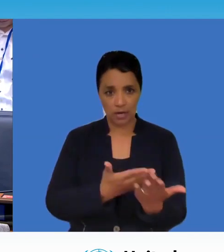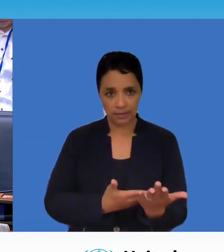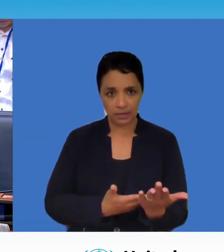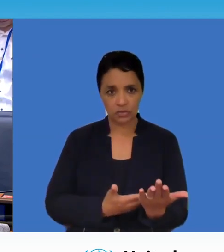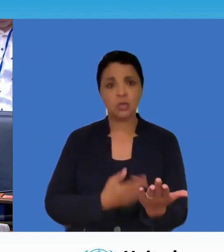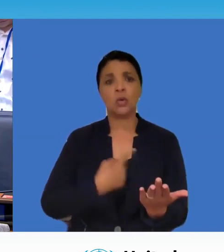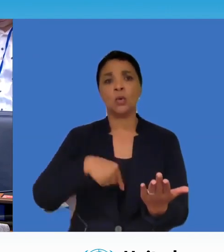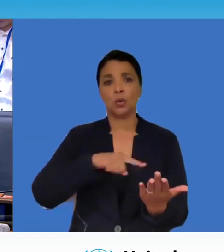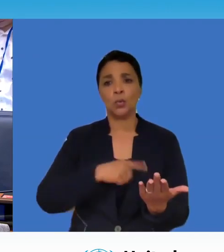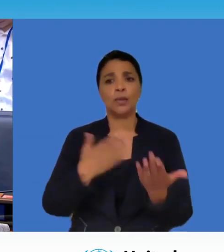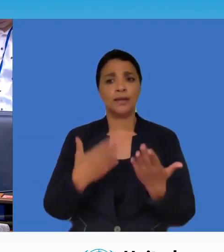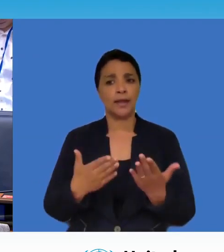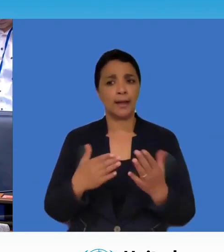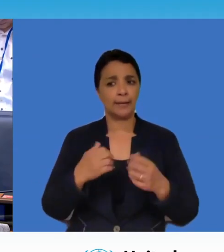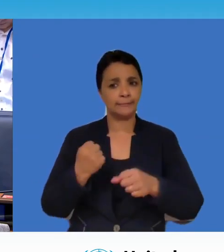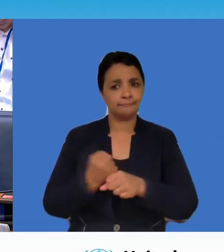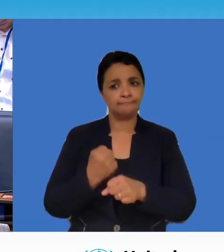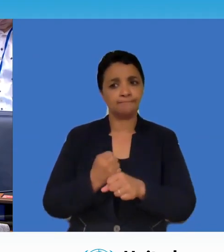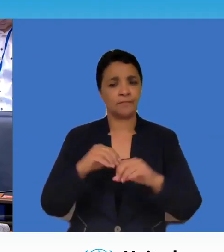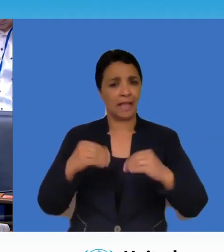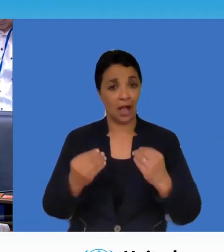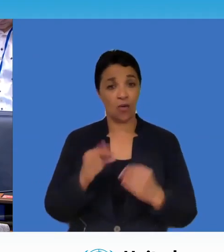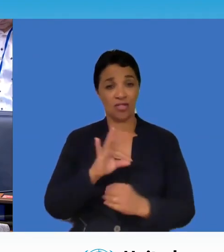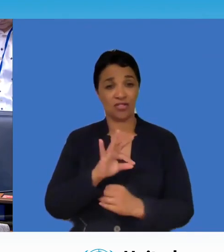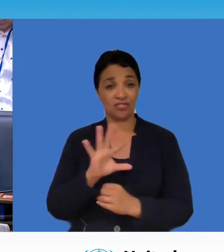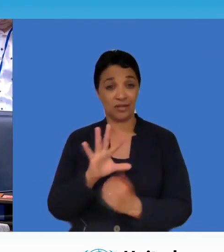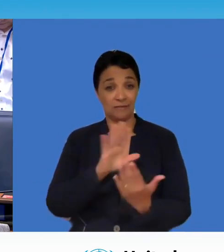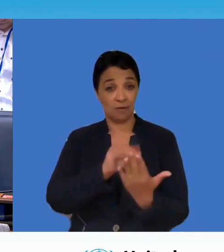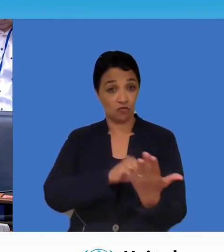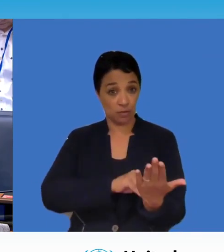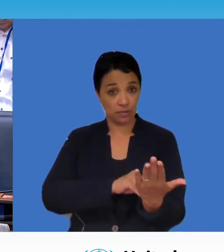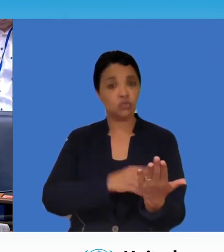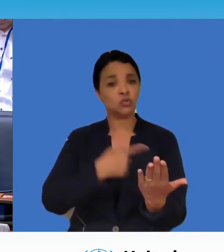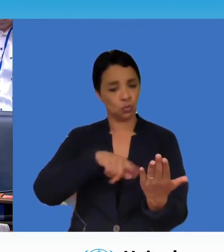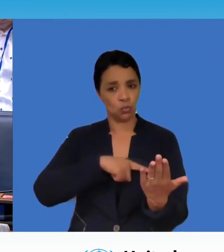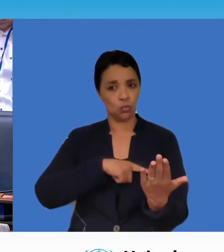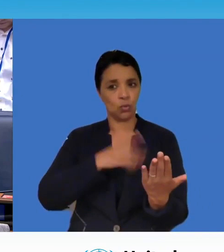currently developing the comprehensive plan to implement these recommendations